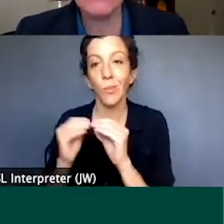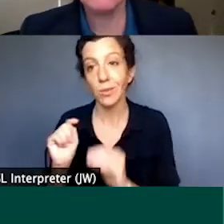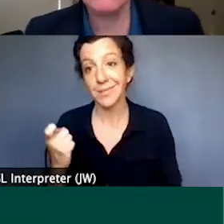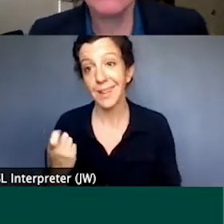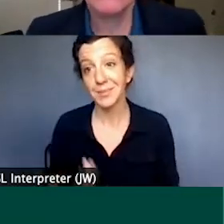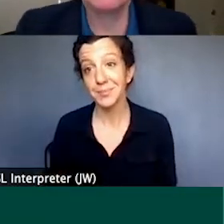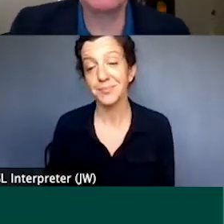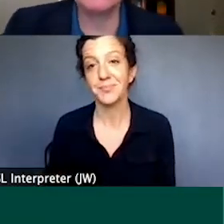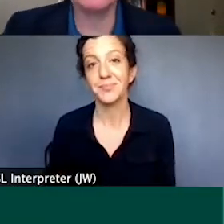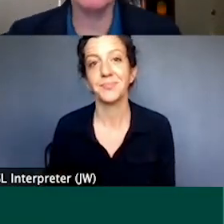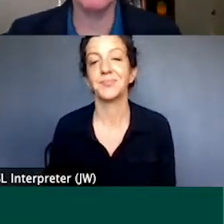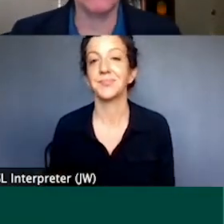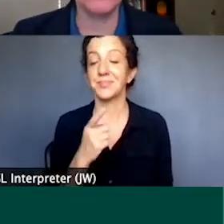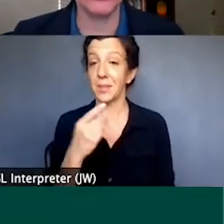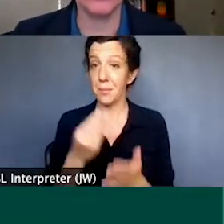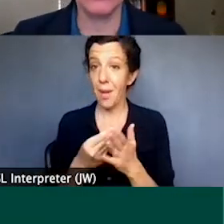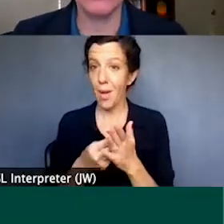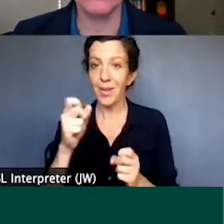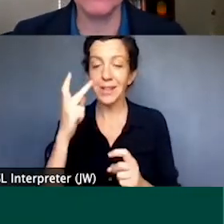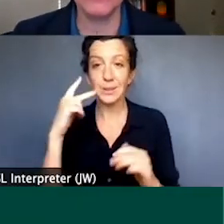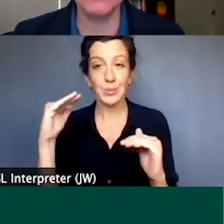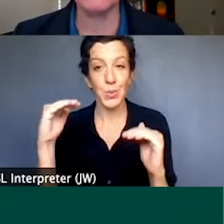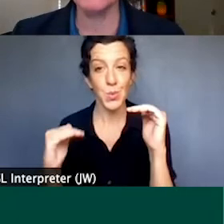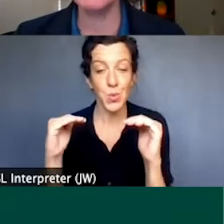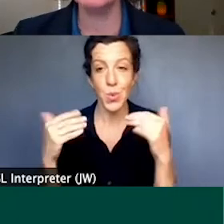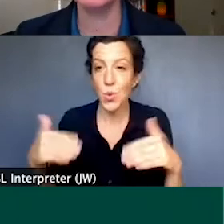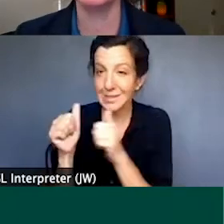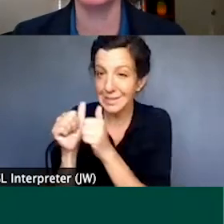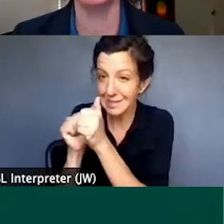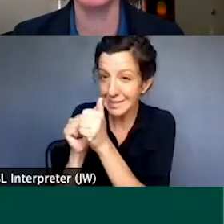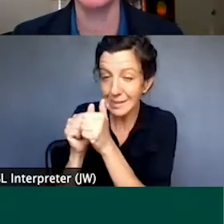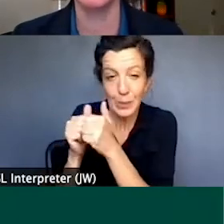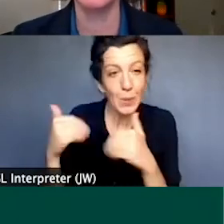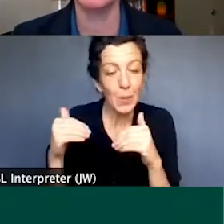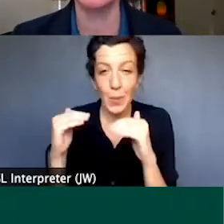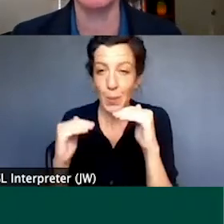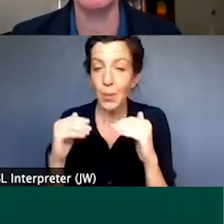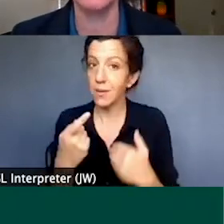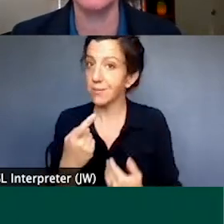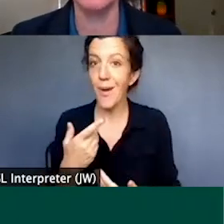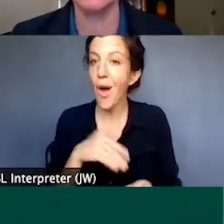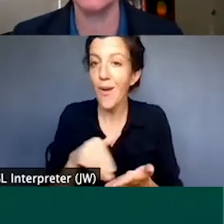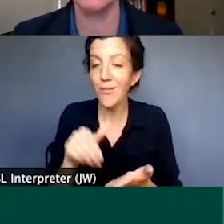Okay, some questions. Is farmland considered commercial industrial property under this initiative.